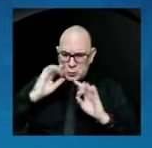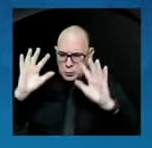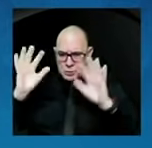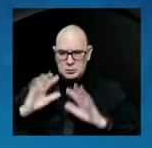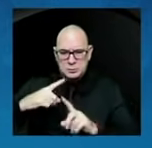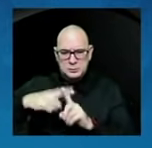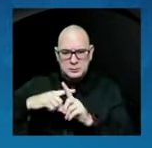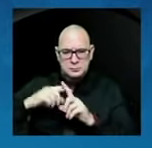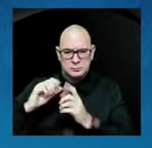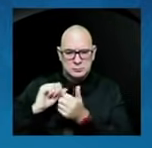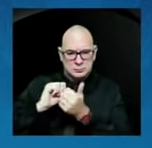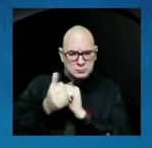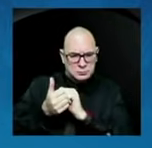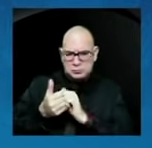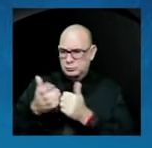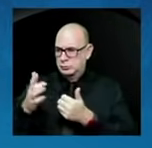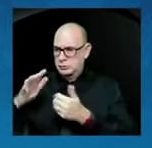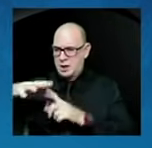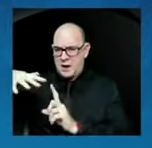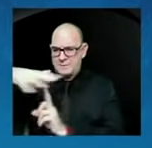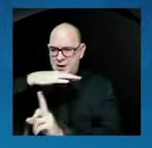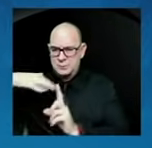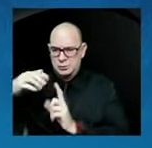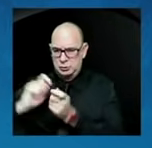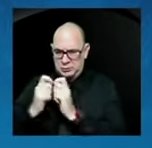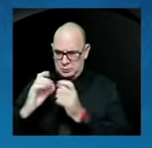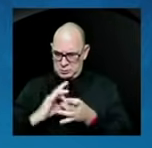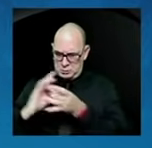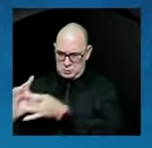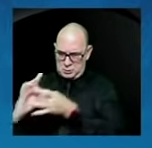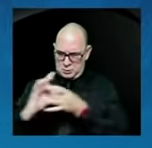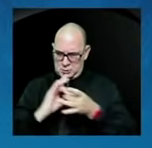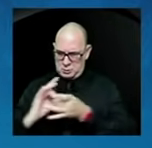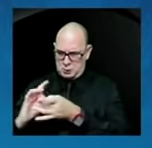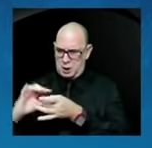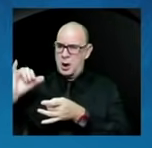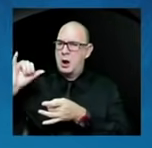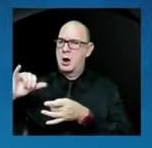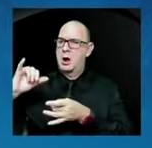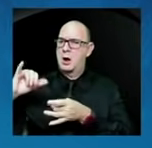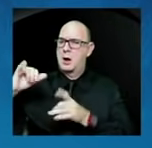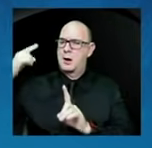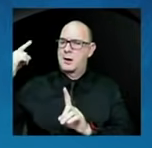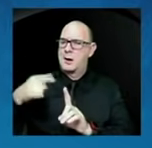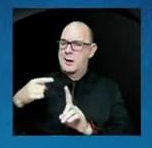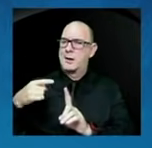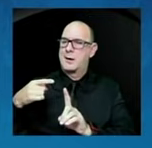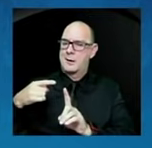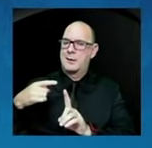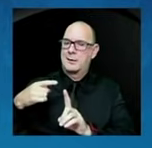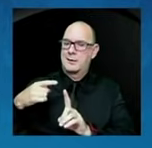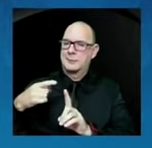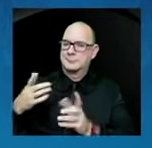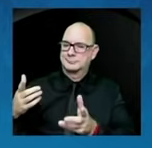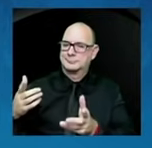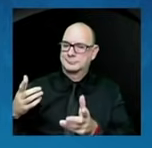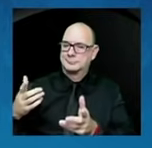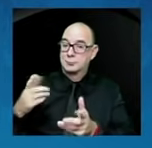CHANGE AMUSOSPHERIS BO CHANGES.